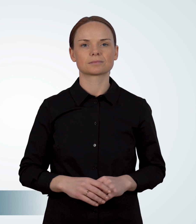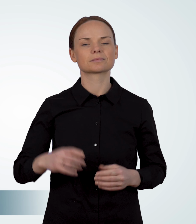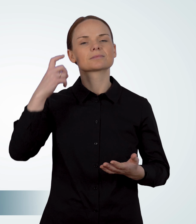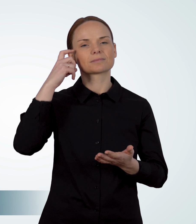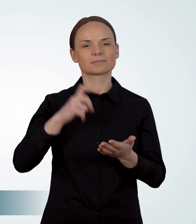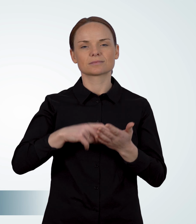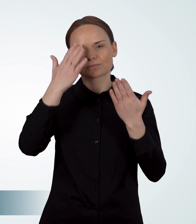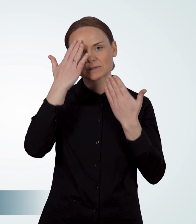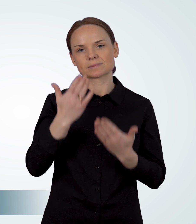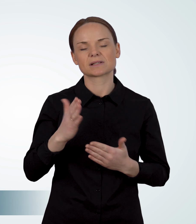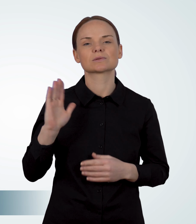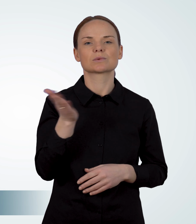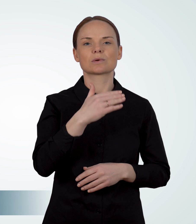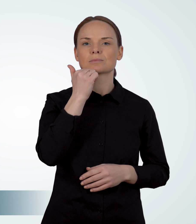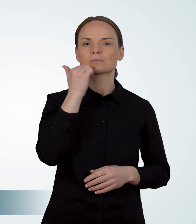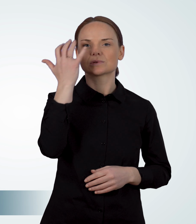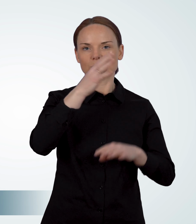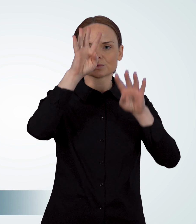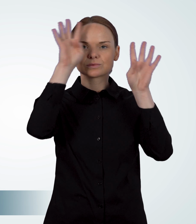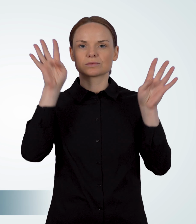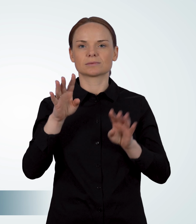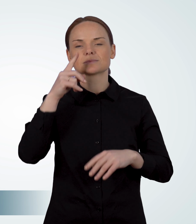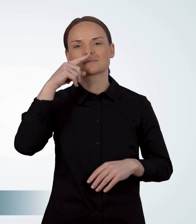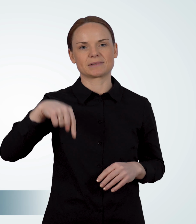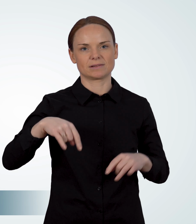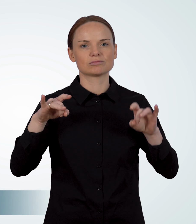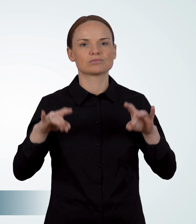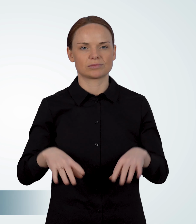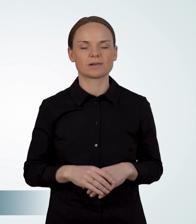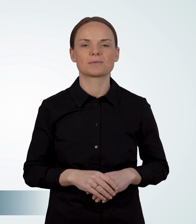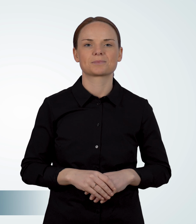We acknowledge and pay respects to all Aboriginal and Torres Strait Islander peoples across Australia,